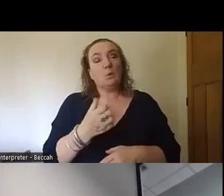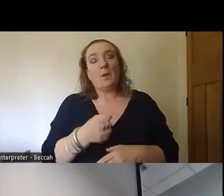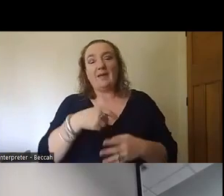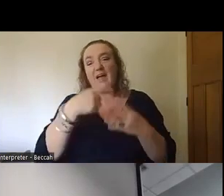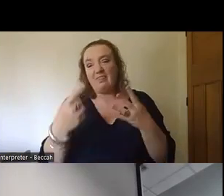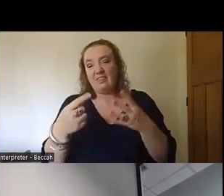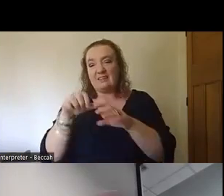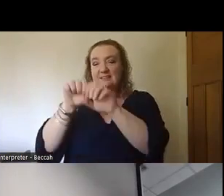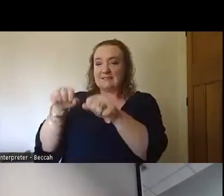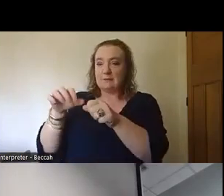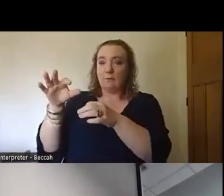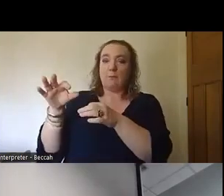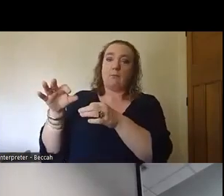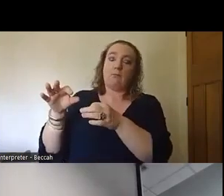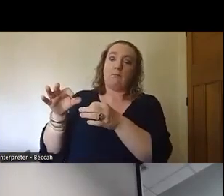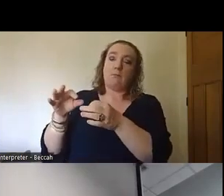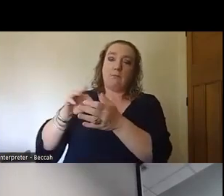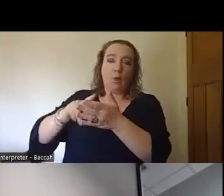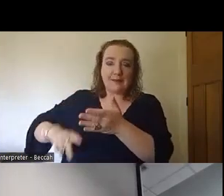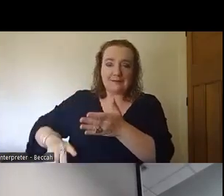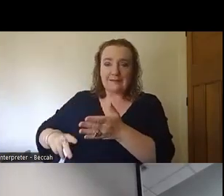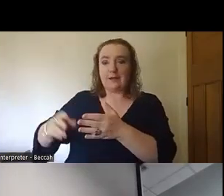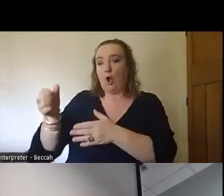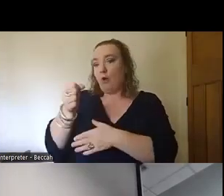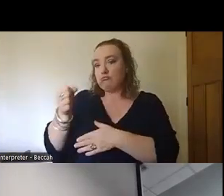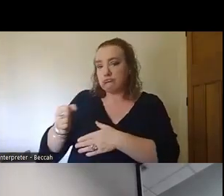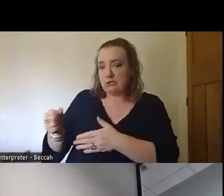We have policy, we have operational, we have resourcing,